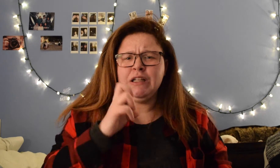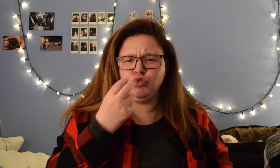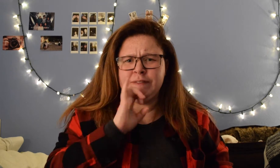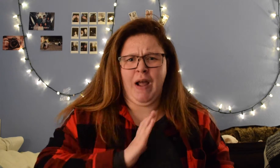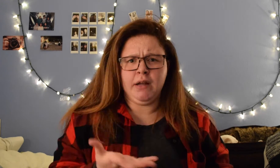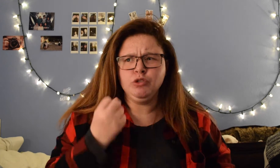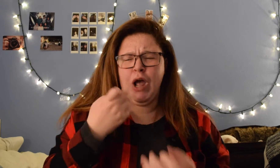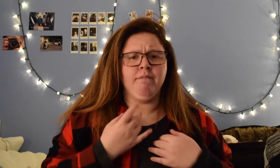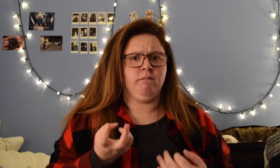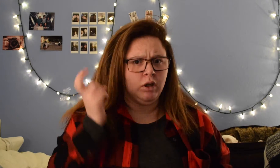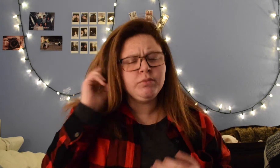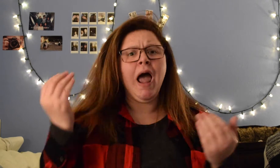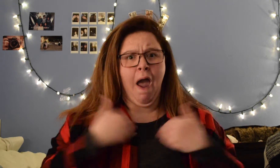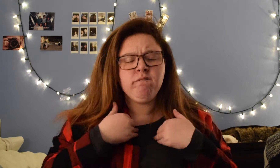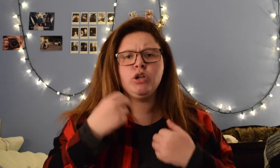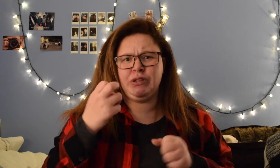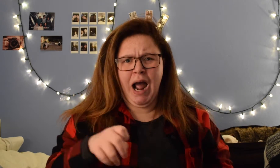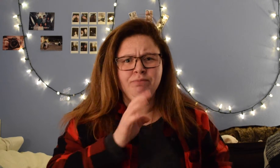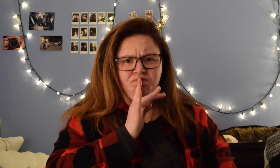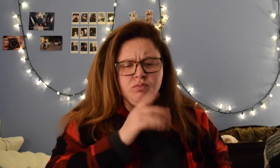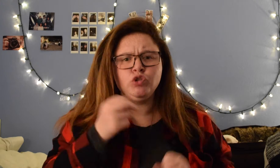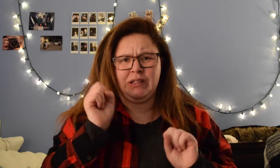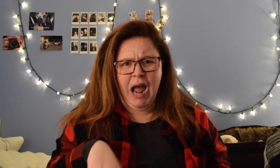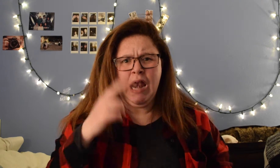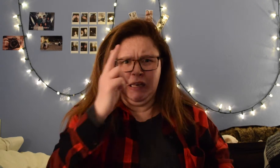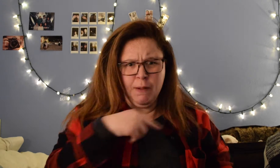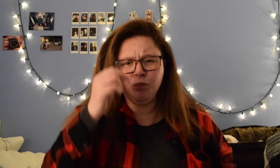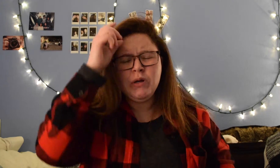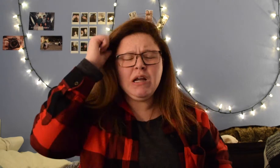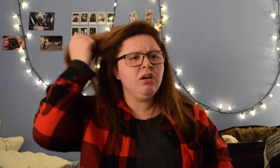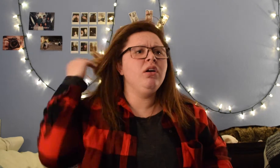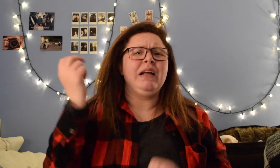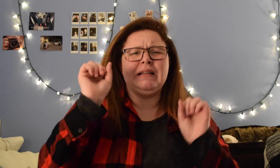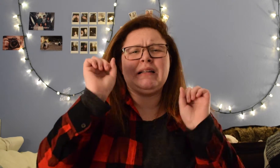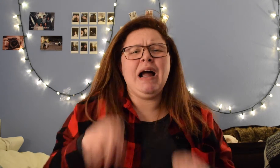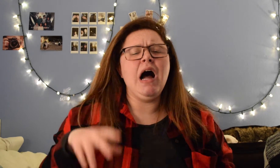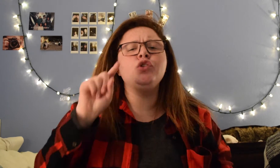"She's fine. She has a hearing device. She can speak and lip read well enough"